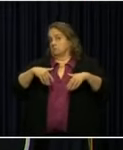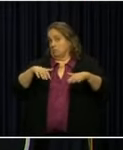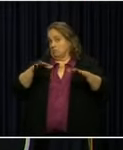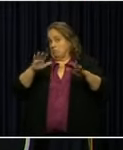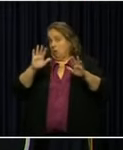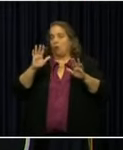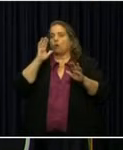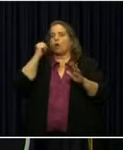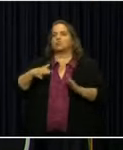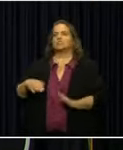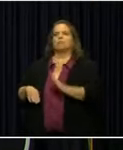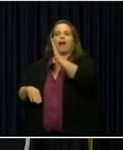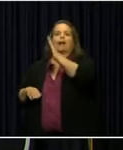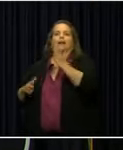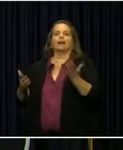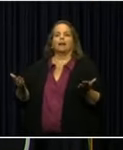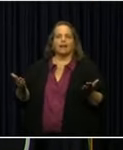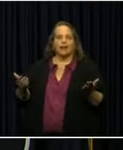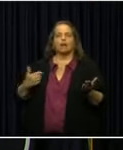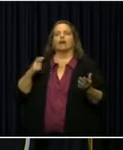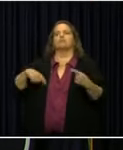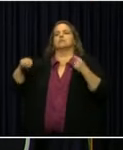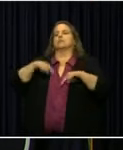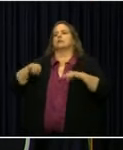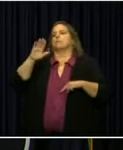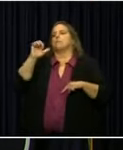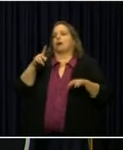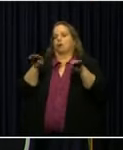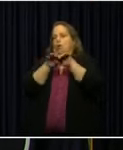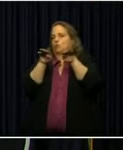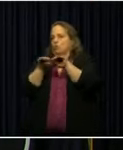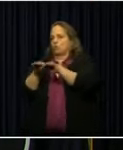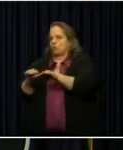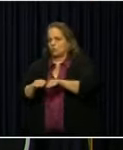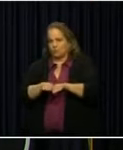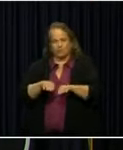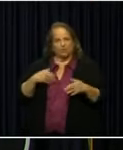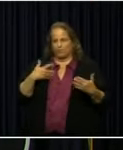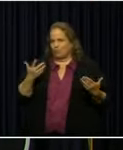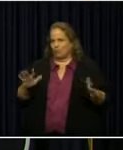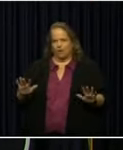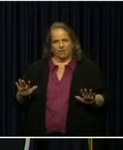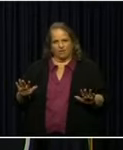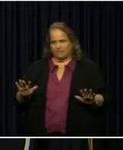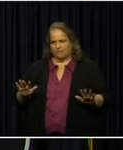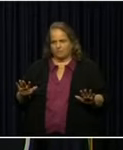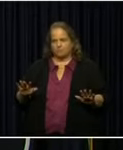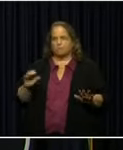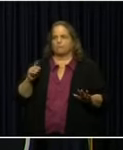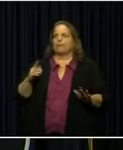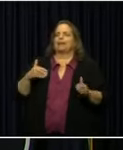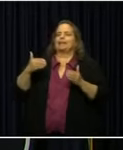TO BE WORKING WITH INDUSTRY TO GET SOME OF THEIR PLANS, AND THEN TO GO BACK WITH THEM FOR